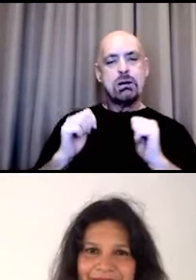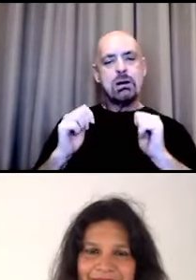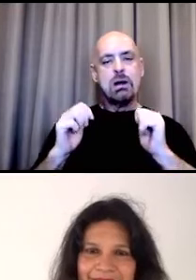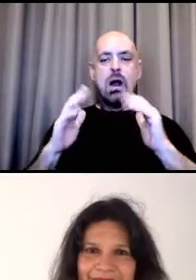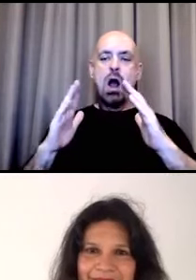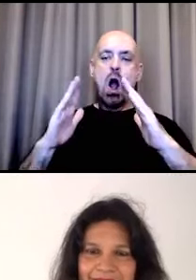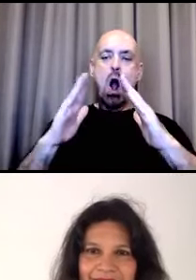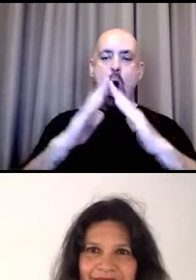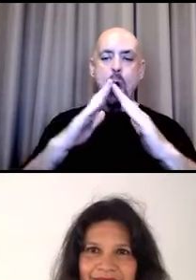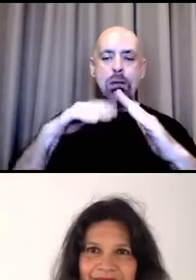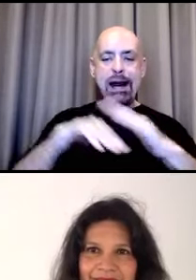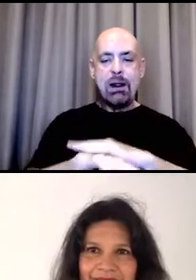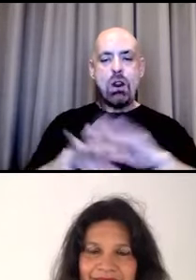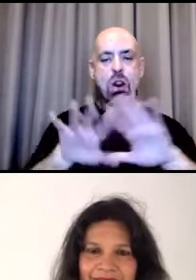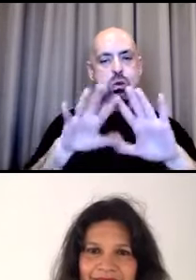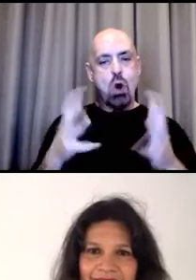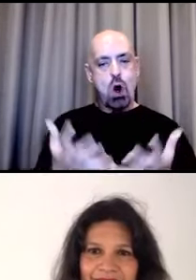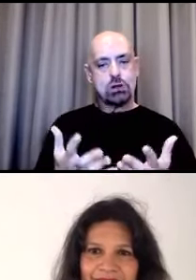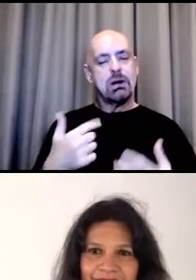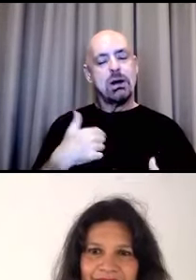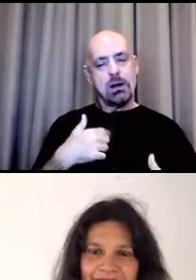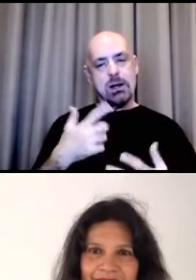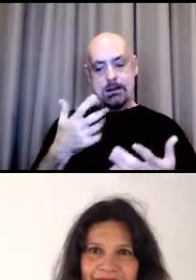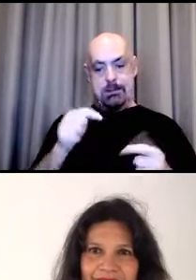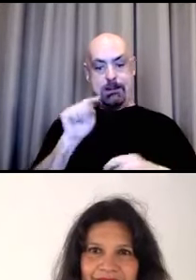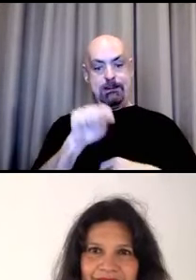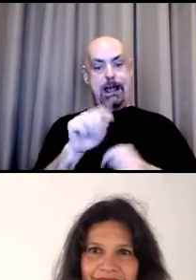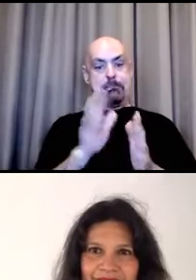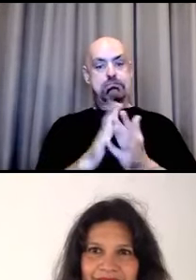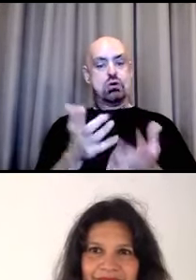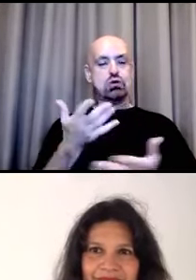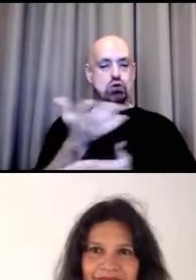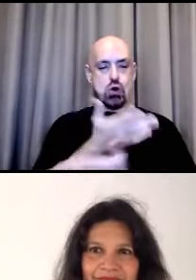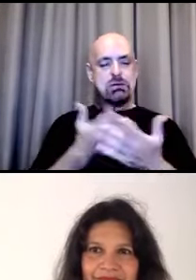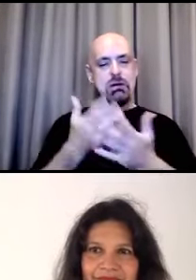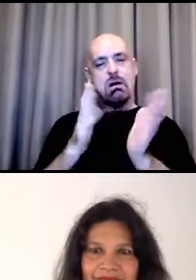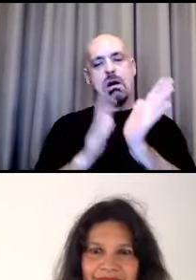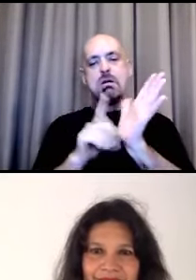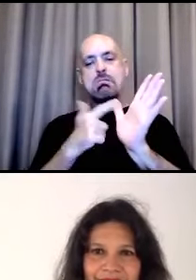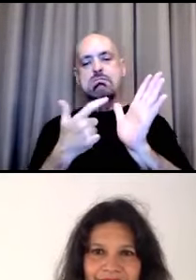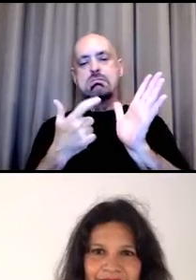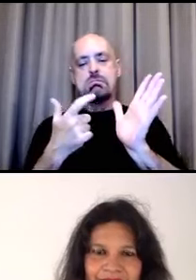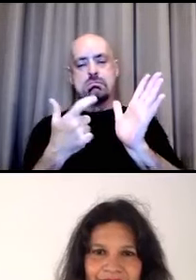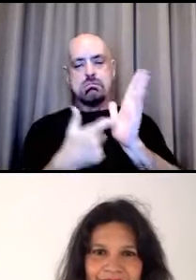we are seeing as social rea to yours are part of the making up of the